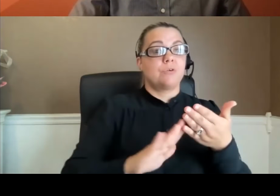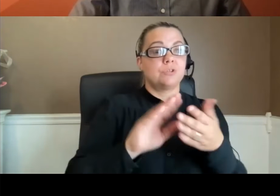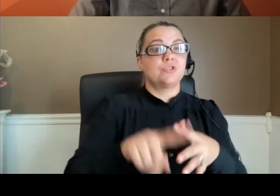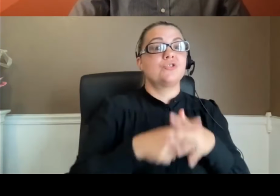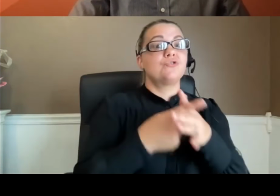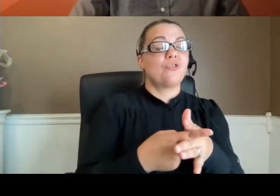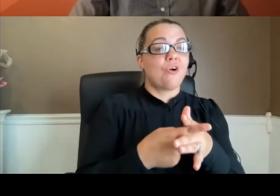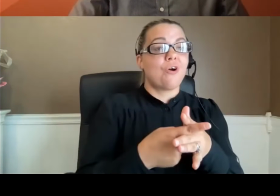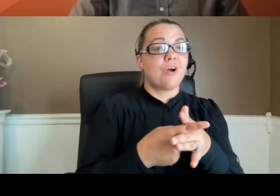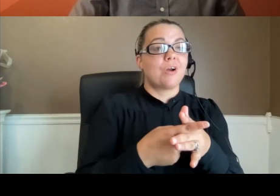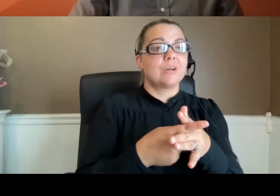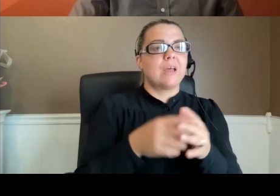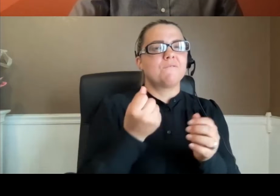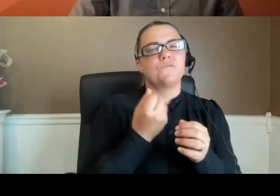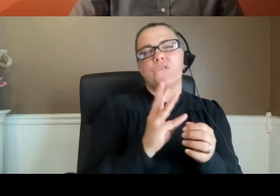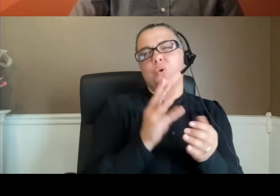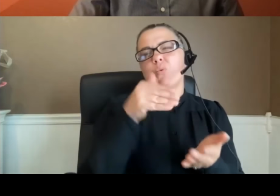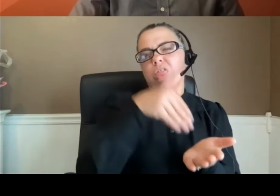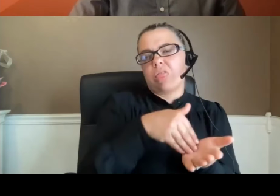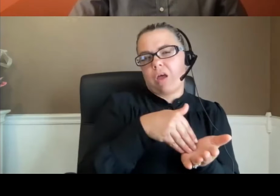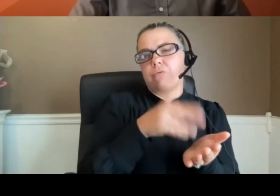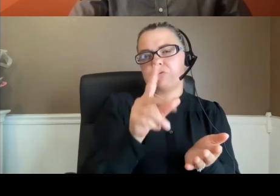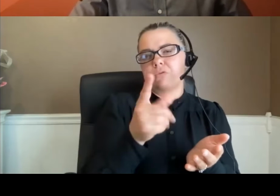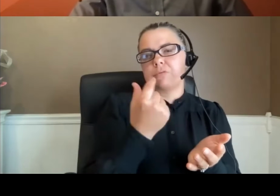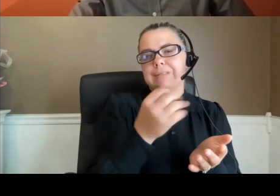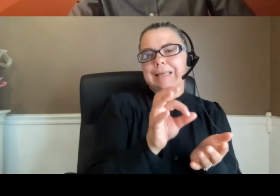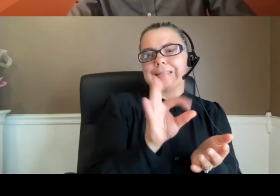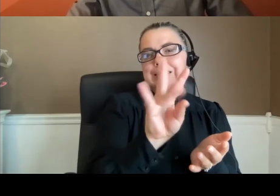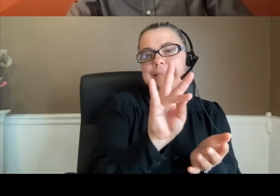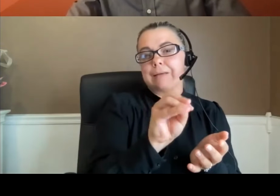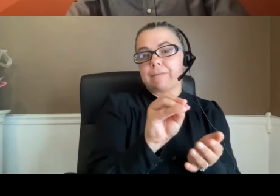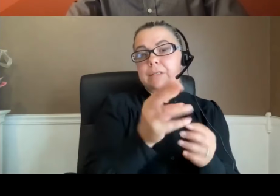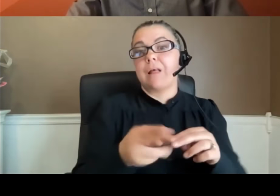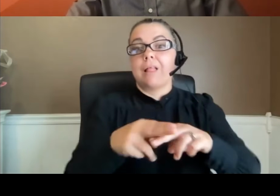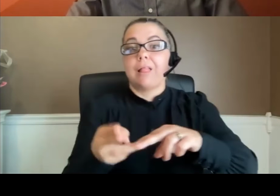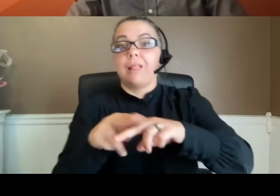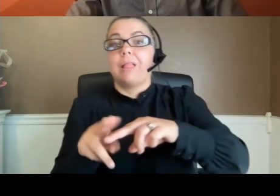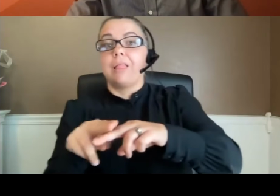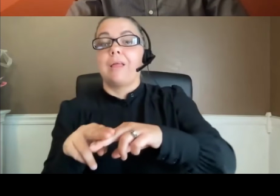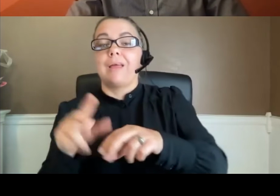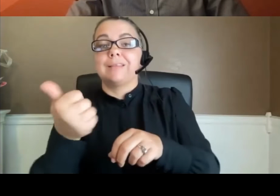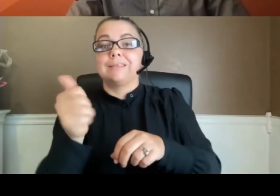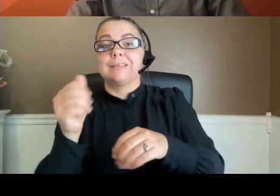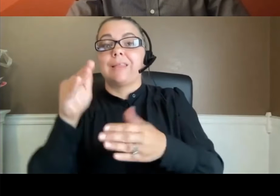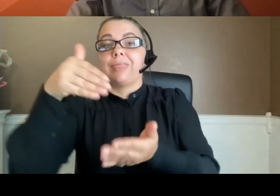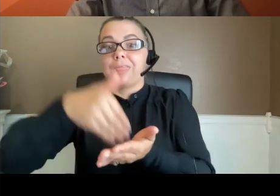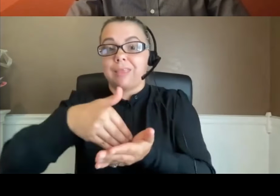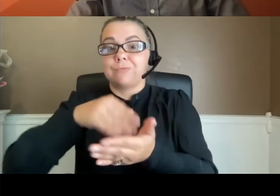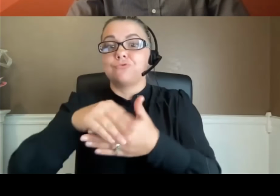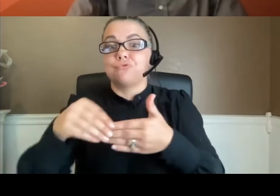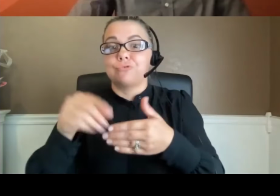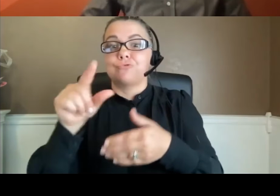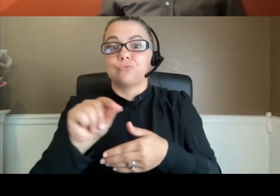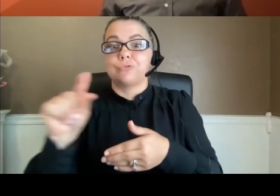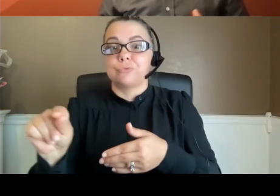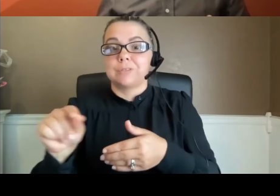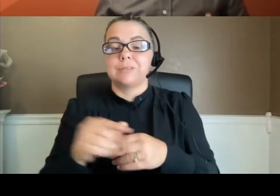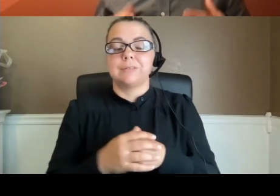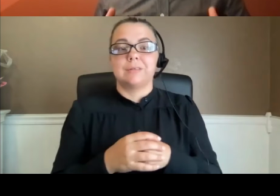a few thousand dollars in 1970 and rise to about ten thousand dollars in 2020.